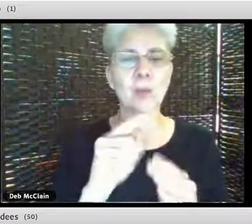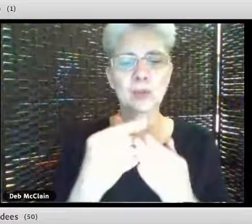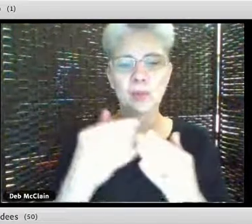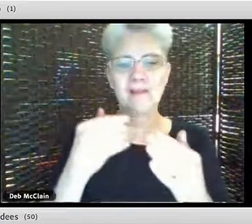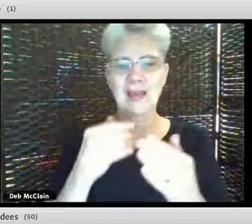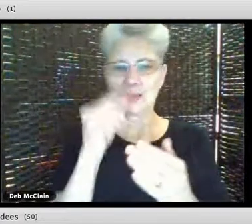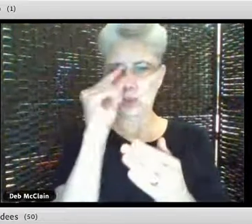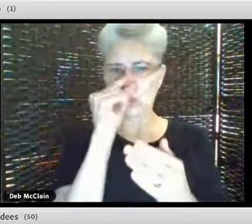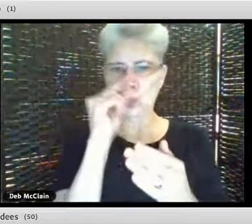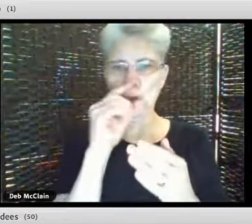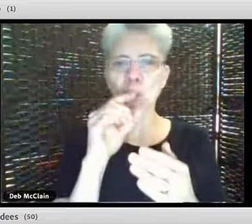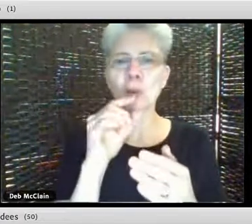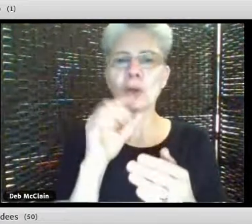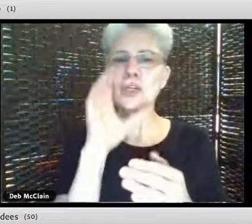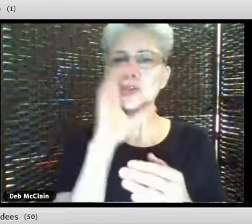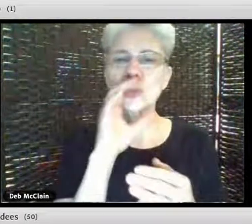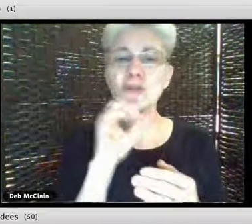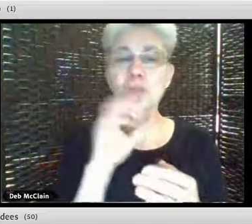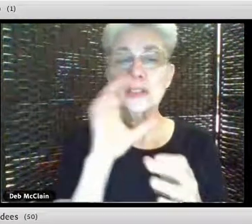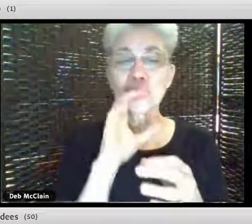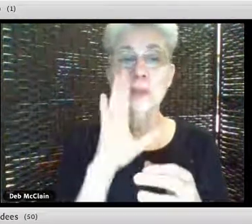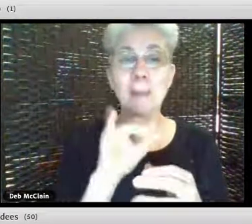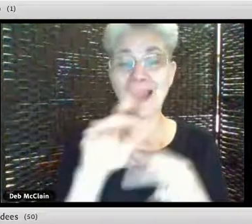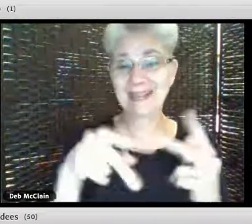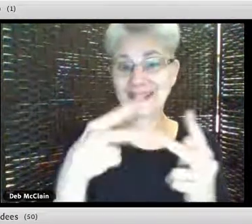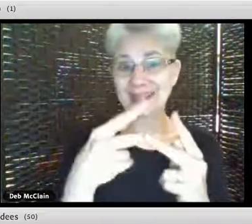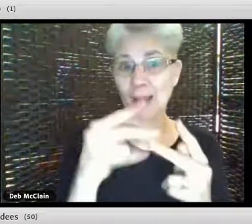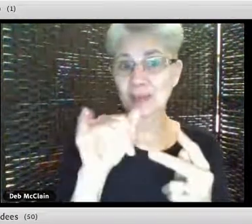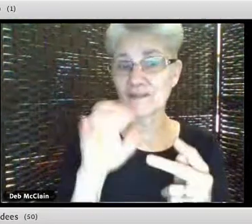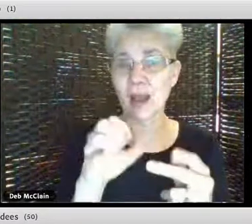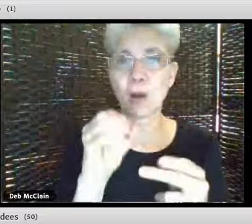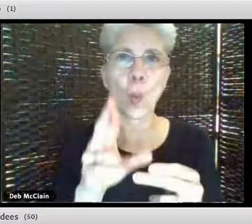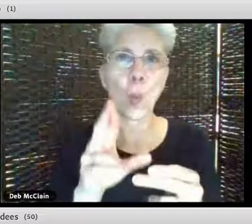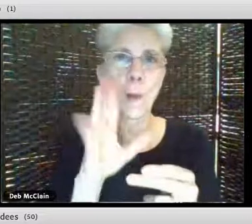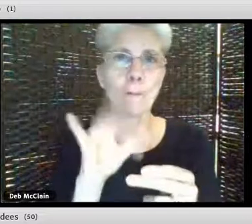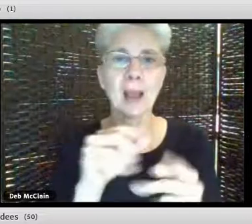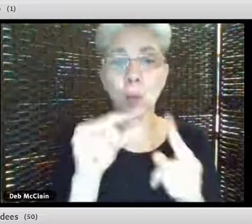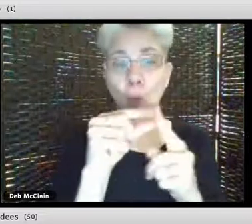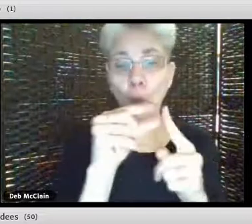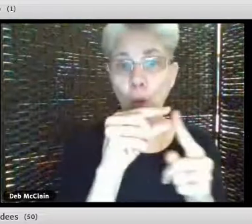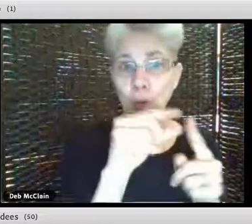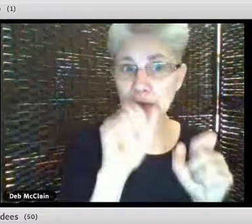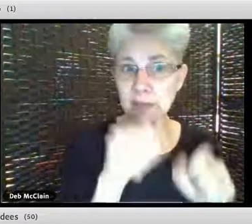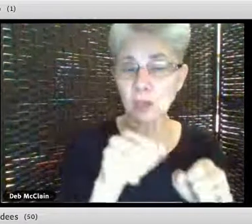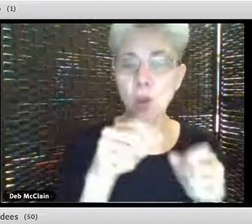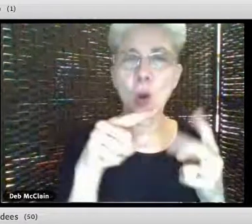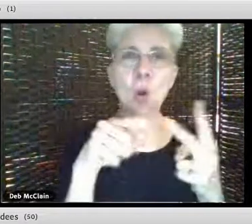You can search by types of files. You can search by words if you want to.